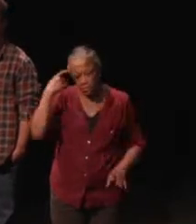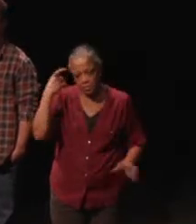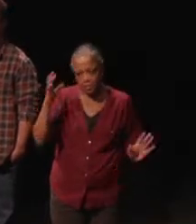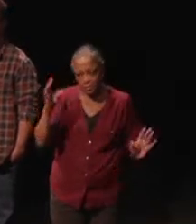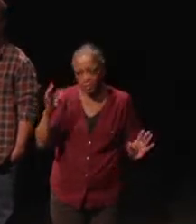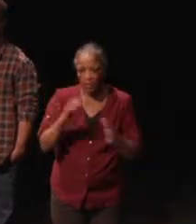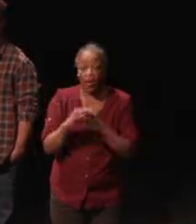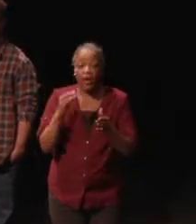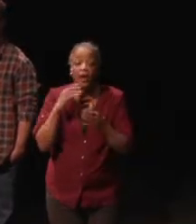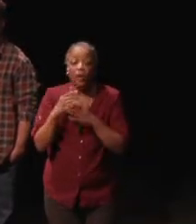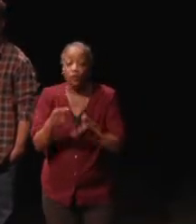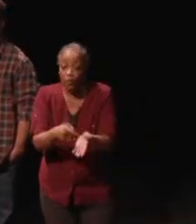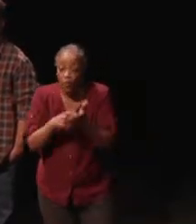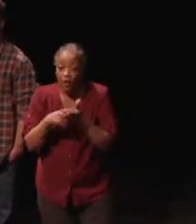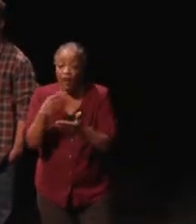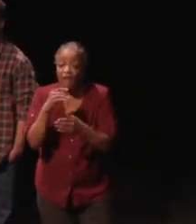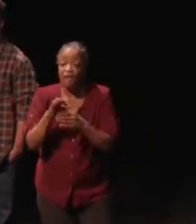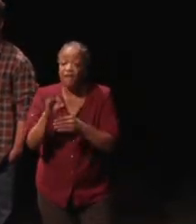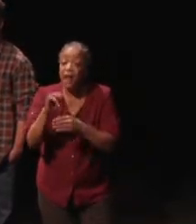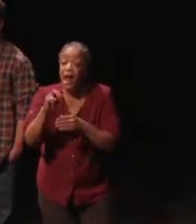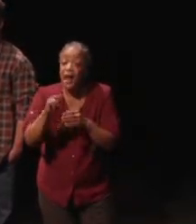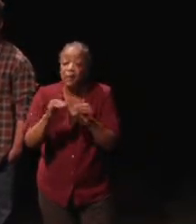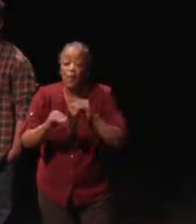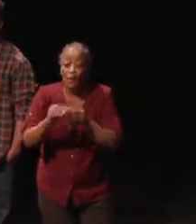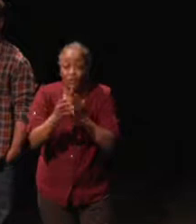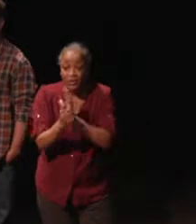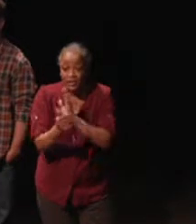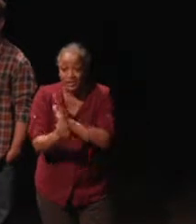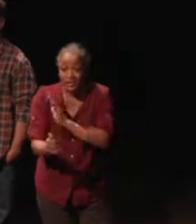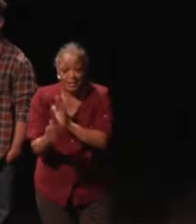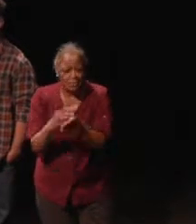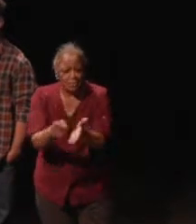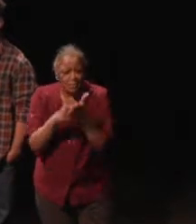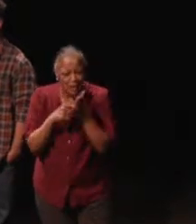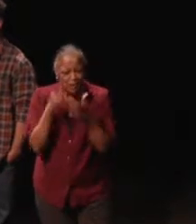fine motor skill engagement that a lot of people actually wouldn't have, it would be really demanding on players.